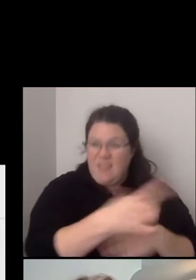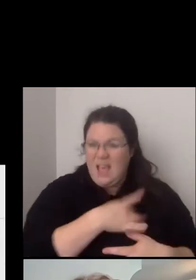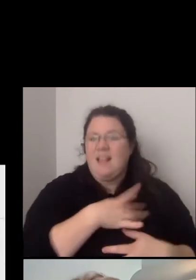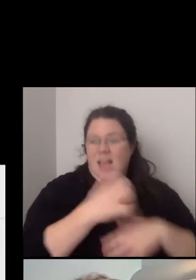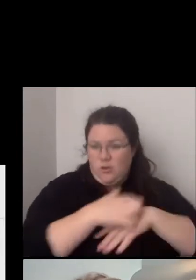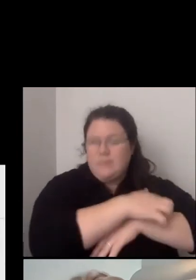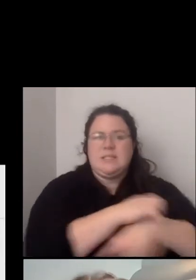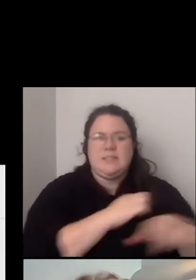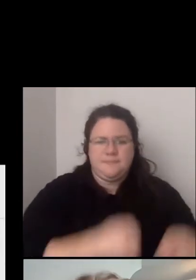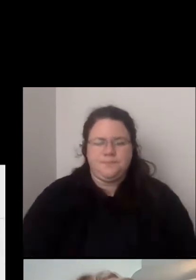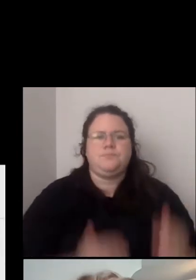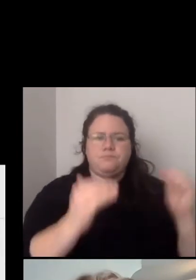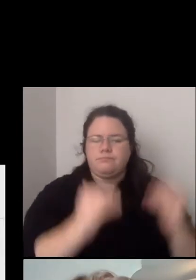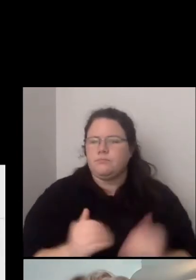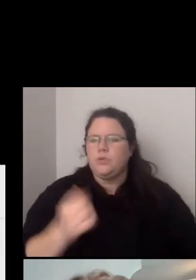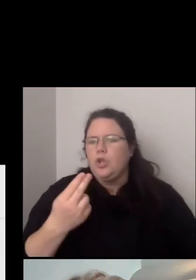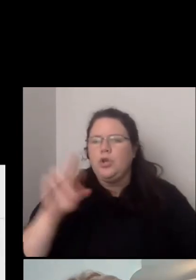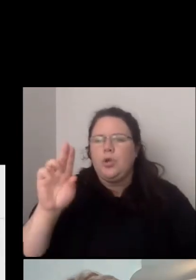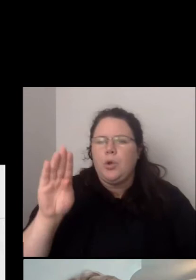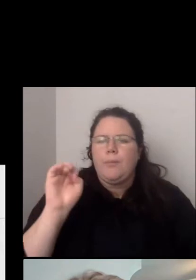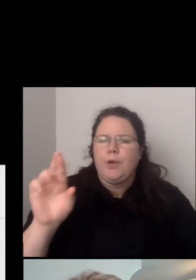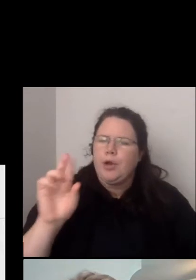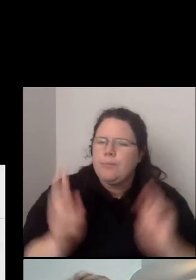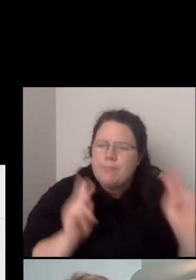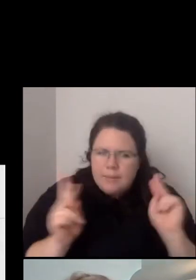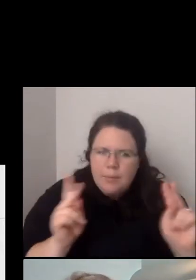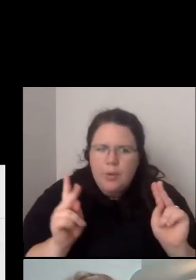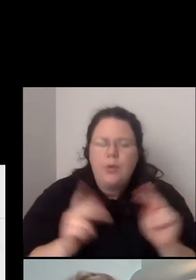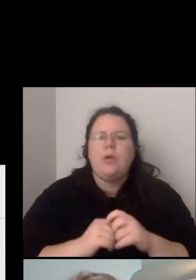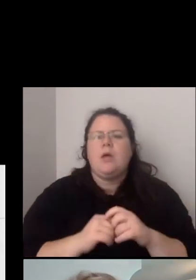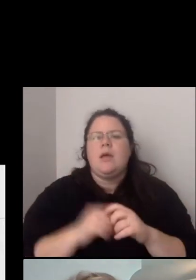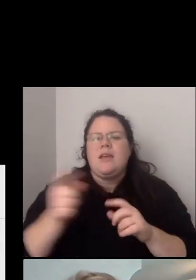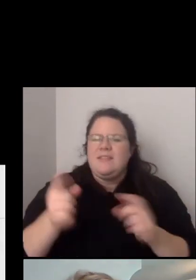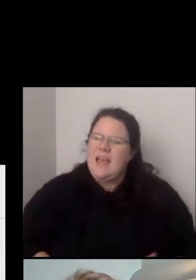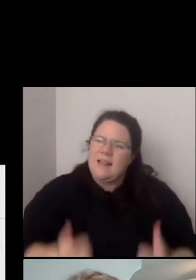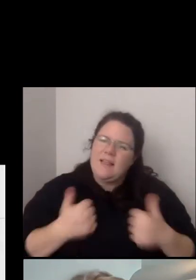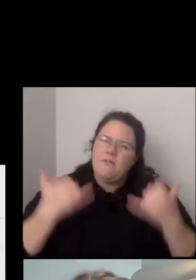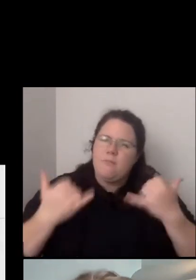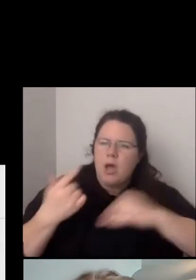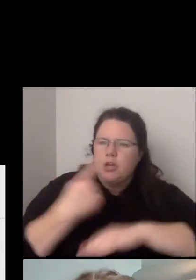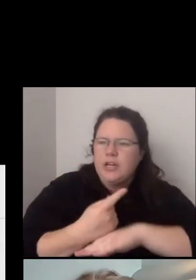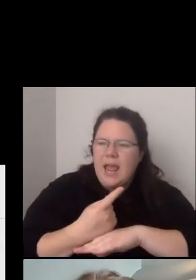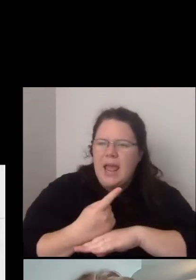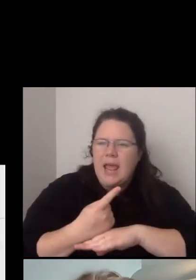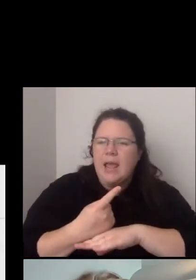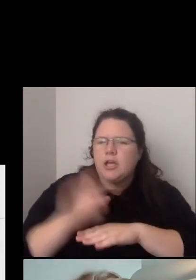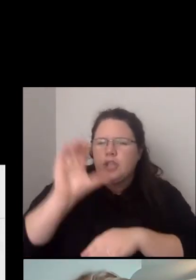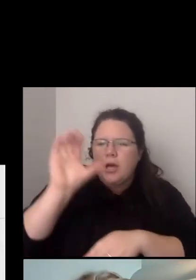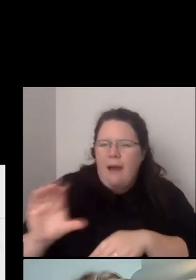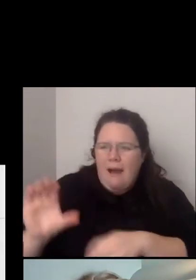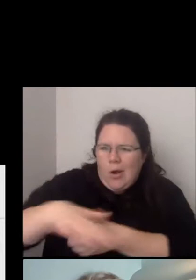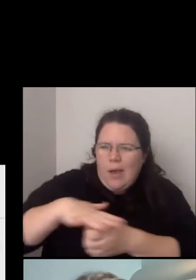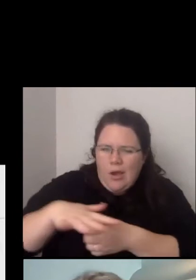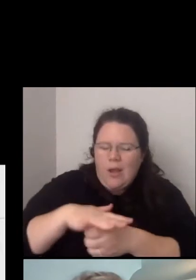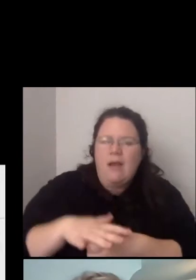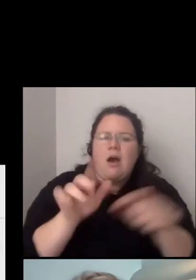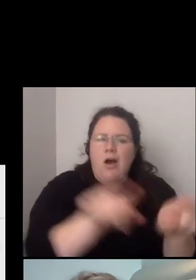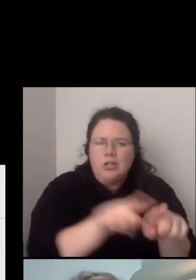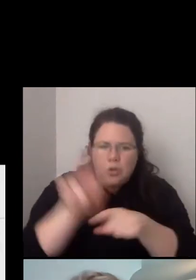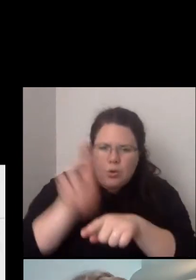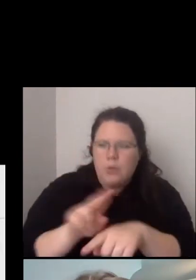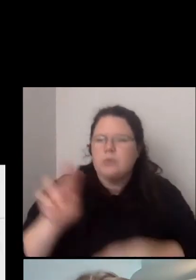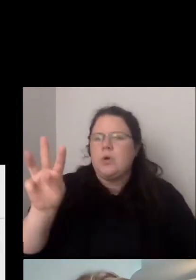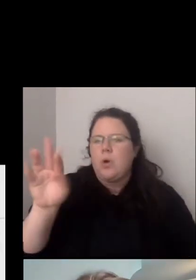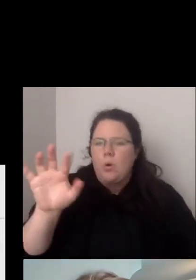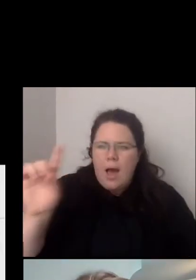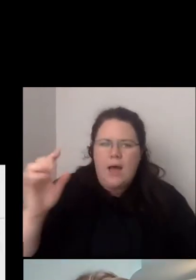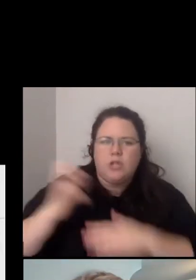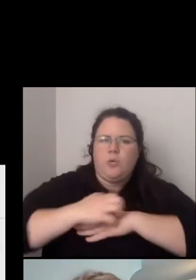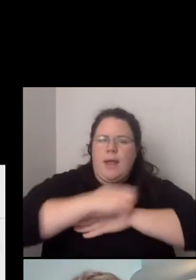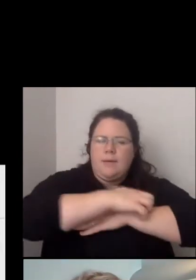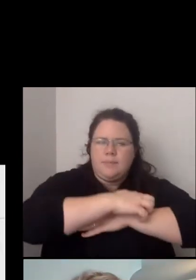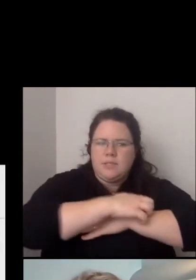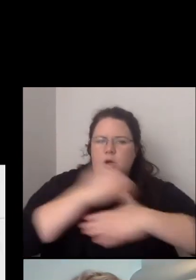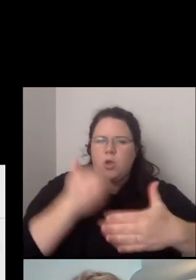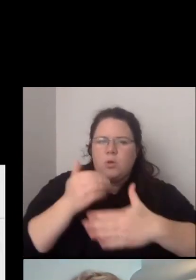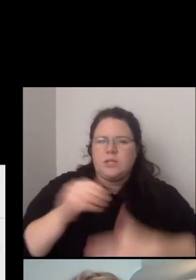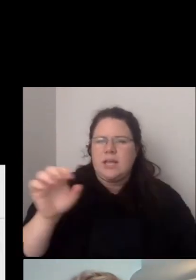And the Huber people, who were horticulturalists, living in the modern-day greater Chicago area, also used wild grapes alongside the eastern agricultural complex crops.